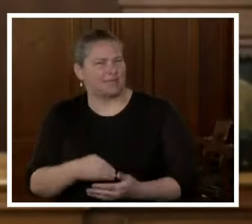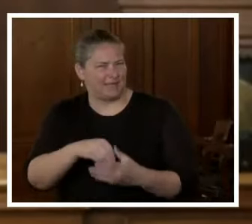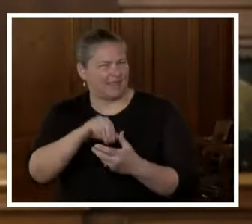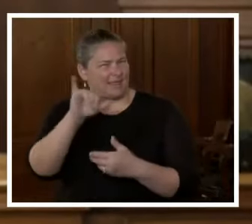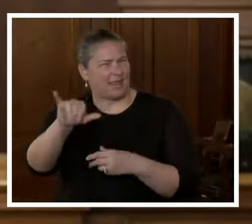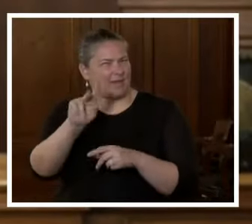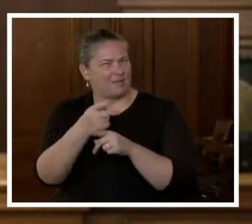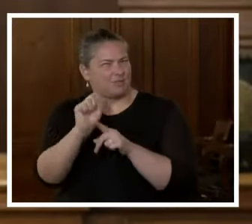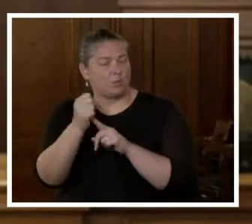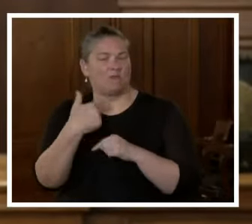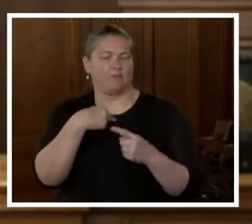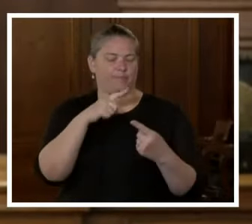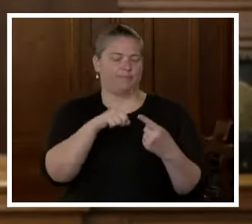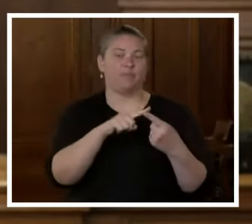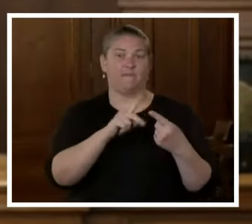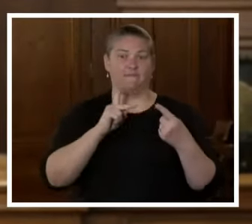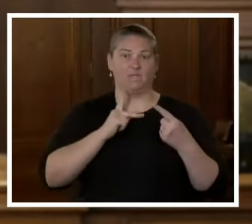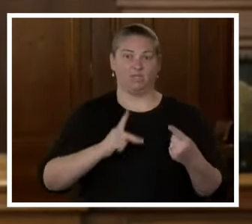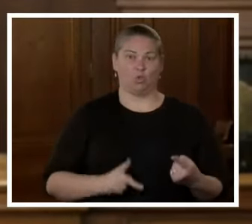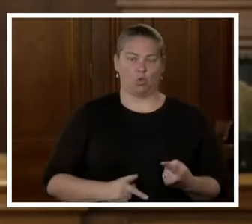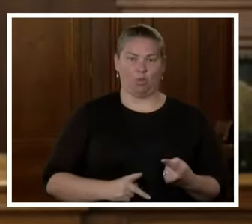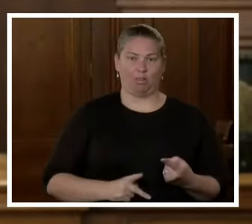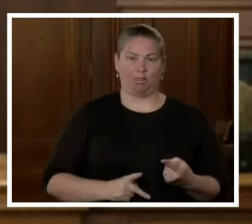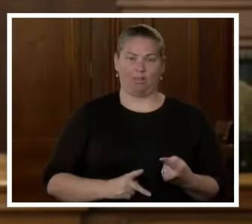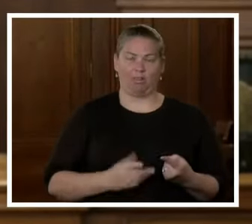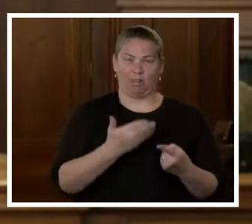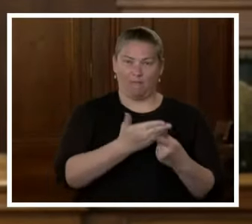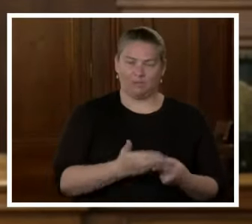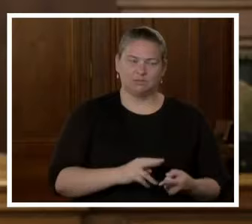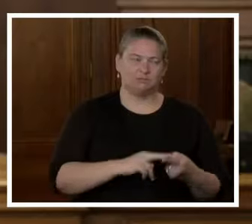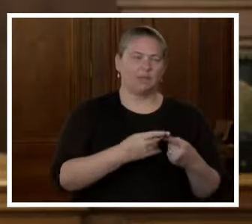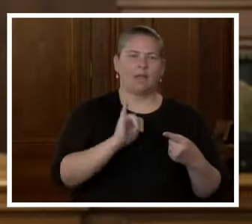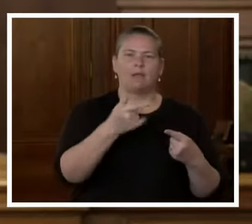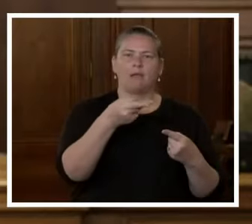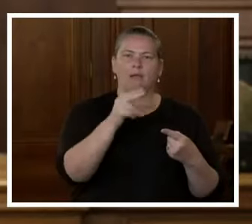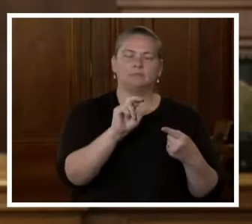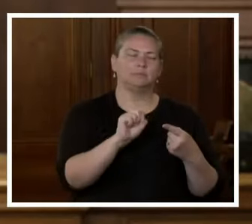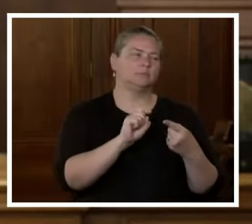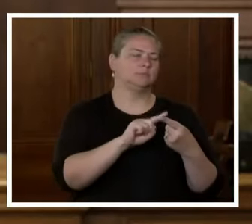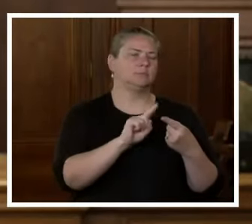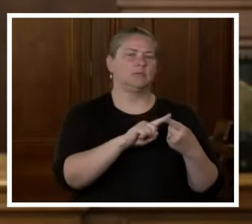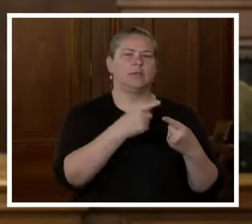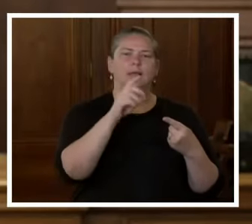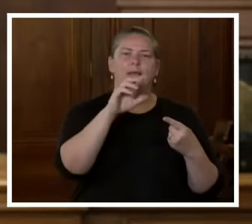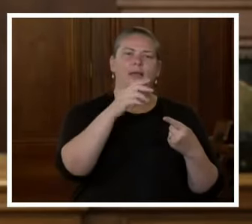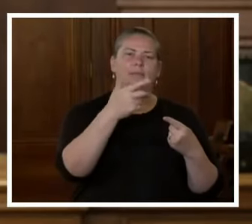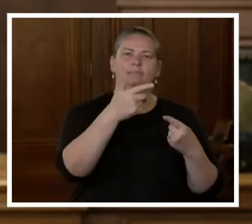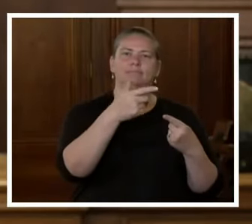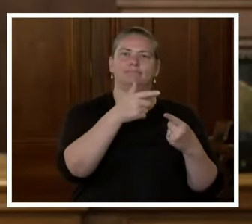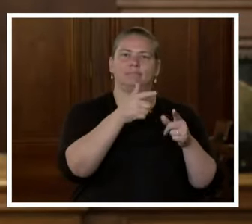VISUAL EVIDENCE FROM BODY CAMERAS, ALTHOUGH PEOPLE HAVE TO UNDERSTAND THAT ONCE SHOTS WERE